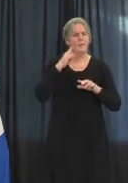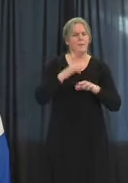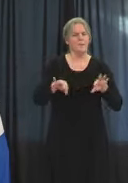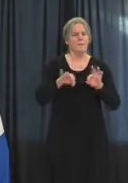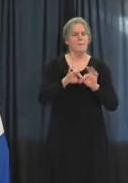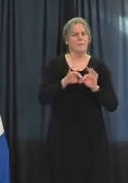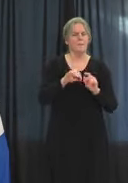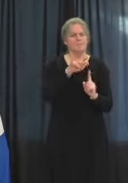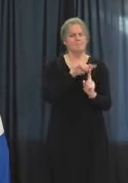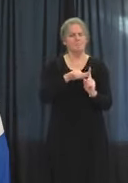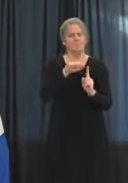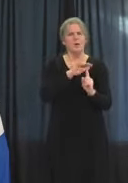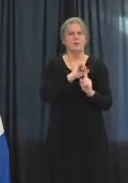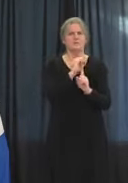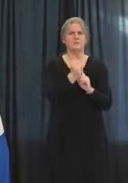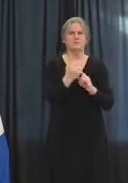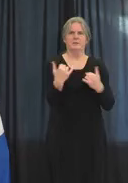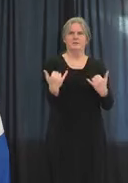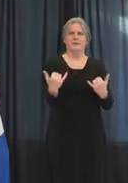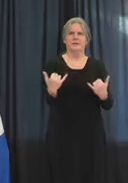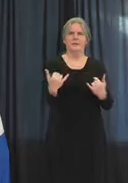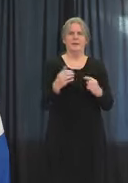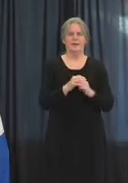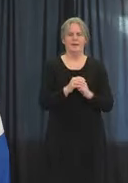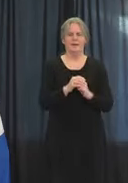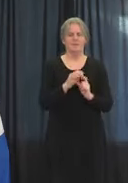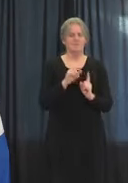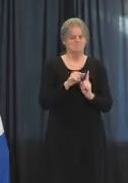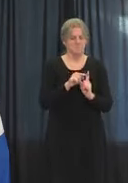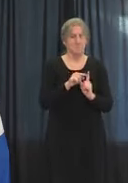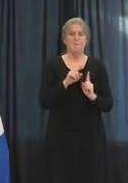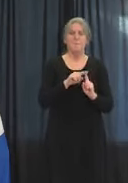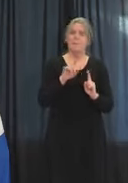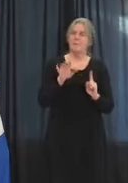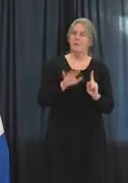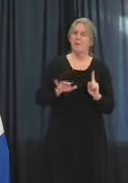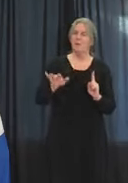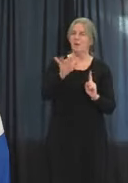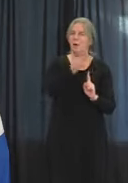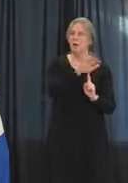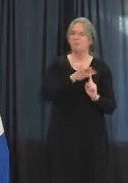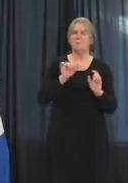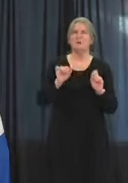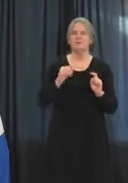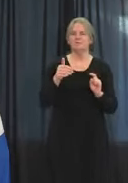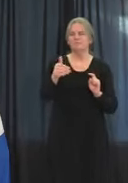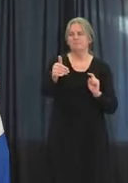reinforce where we are already. But at the same time, we are looking at all of these